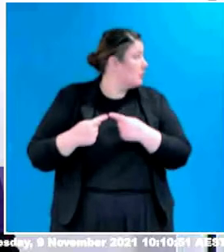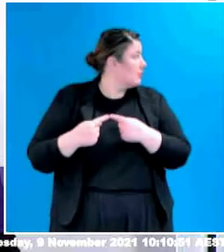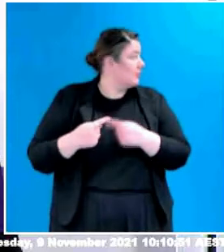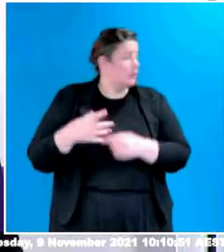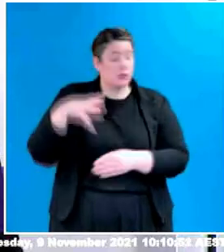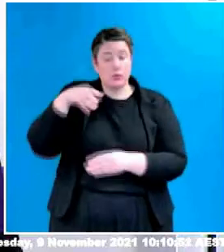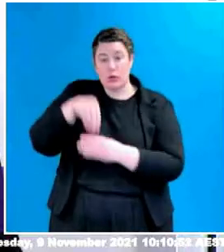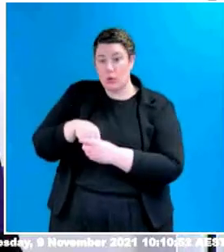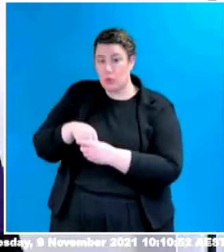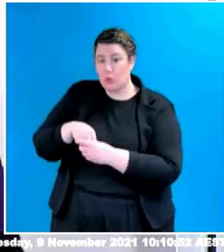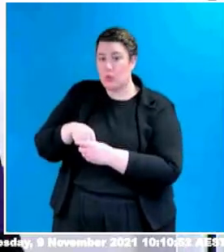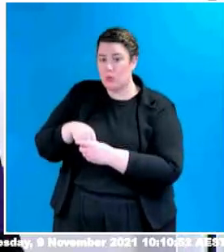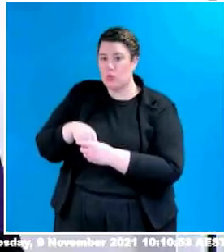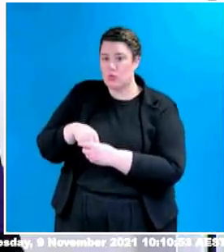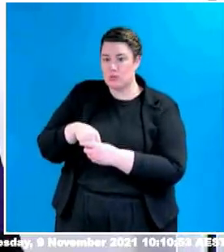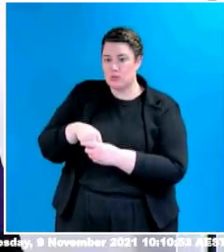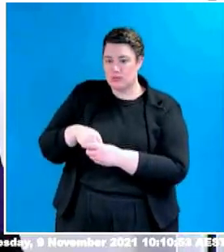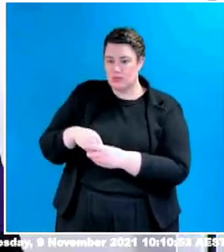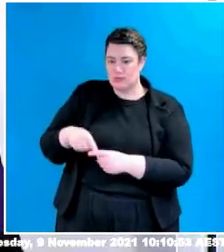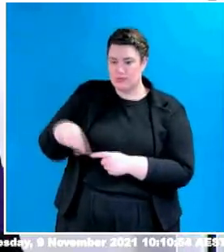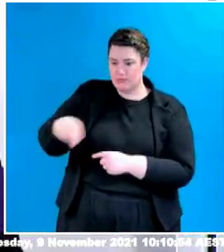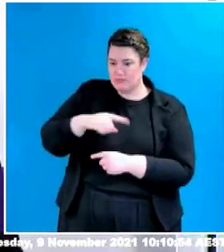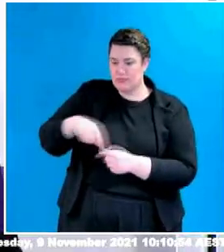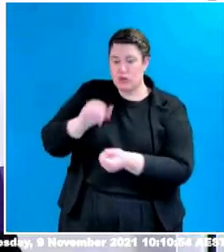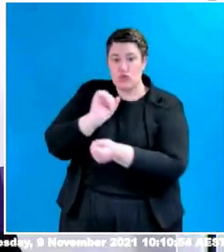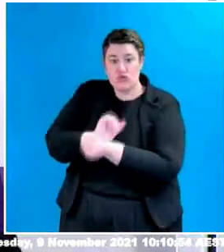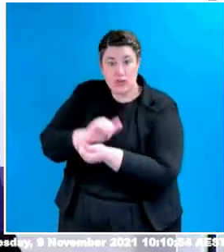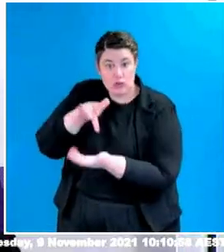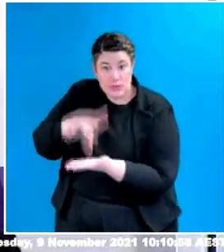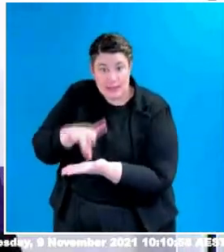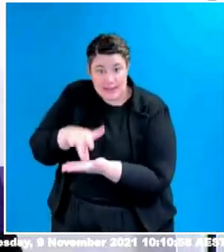the operation of detention places and correctional centres, but also the